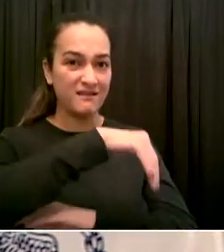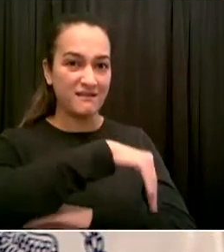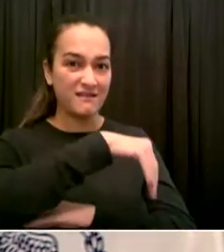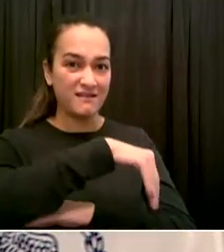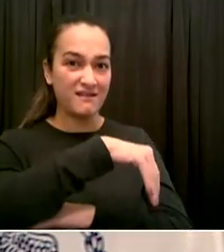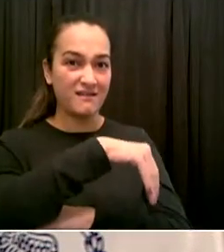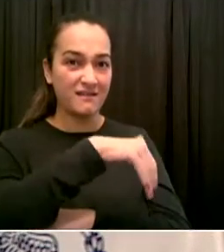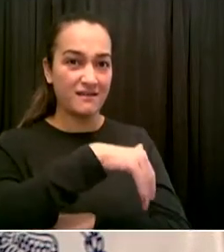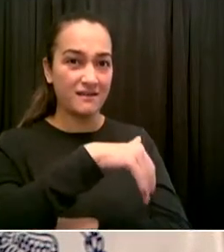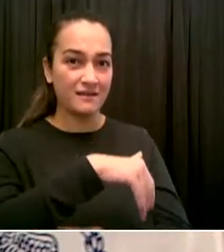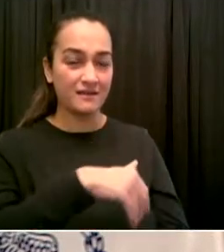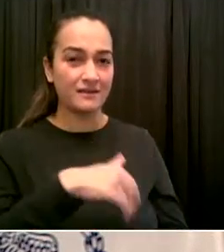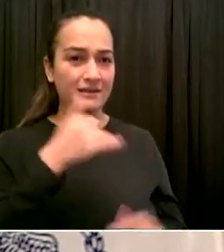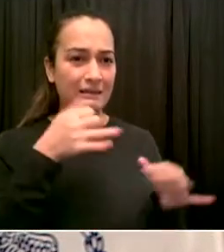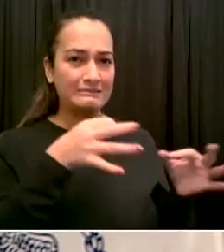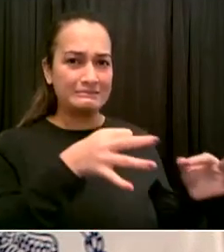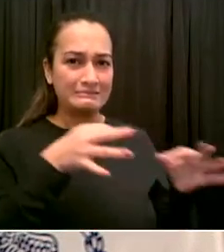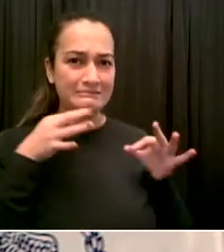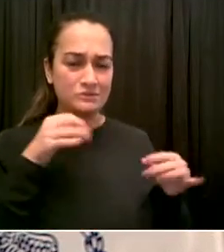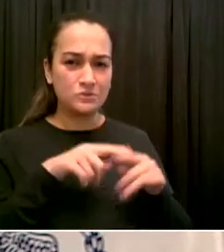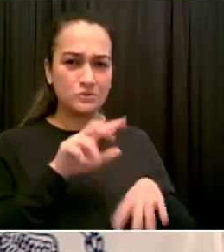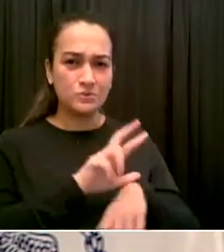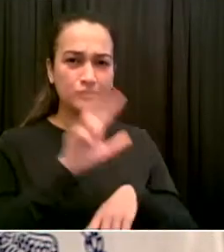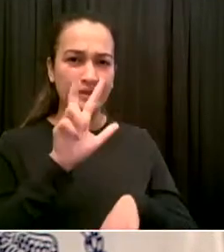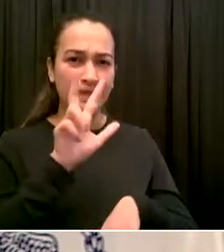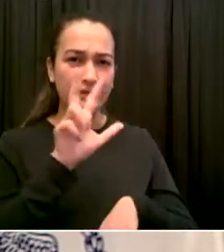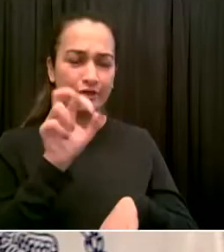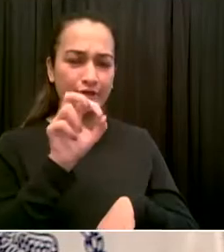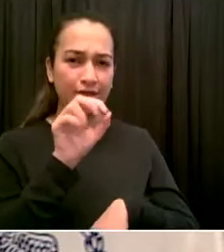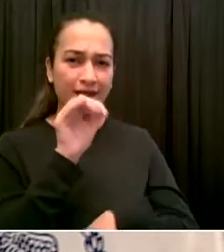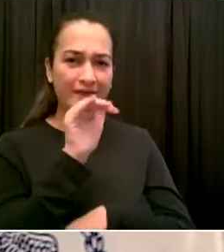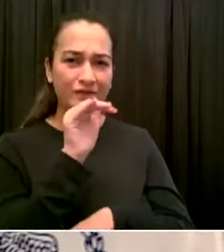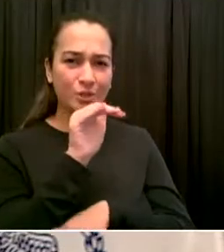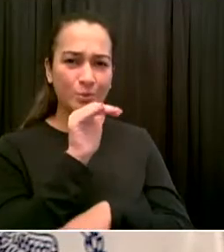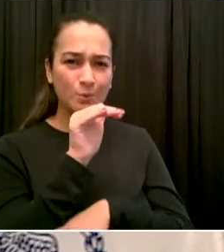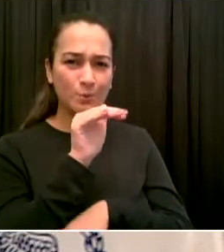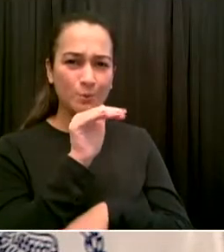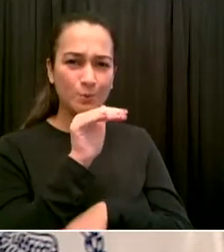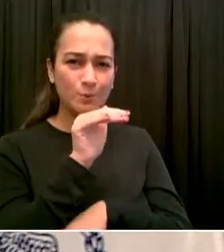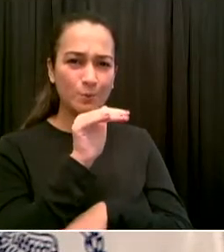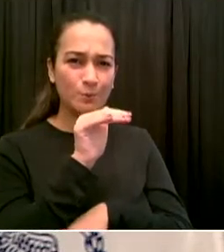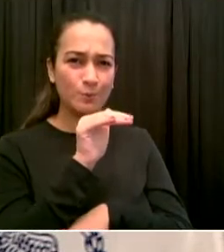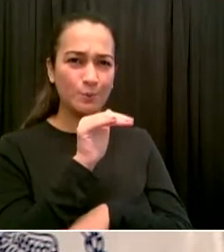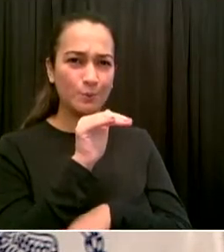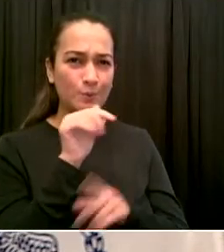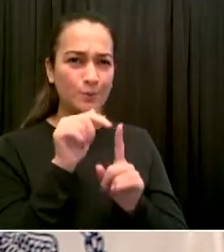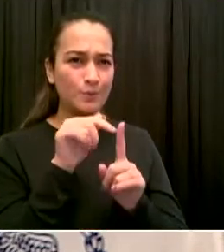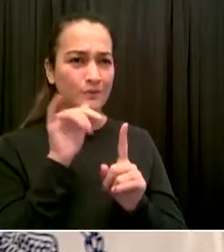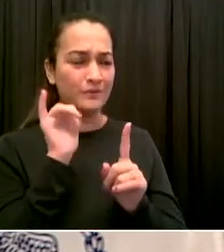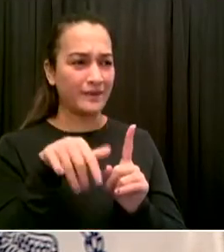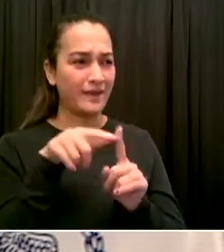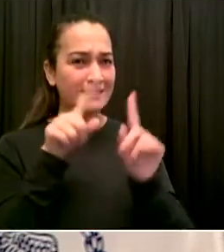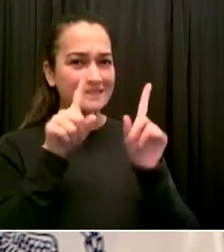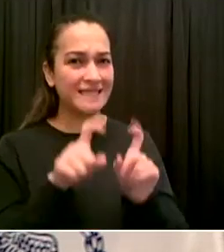THIS YER AIT APPES ARTO BE JUST WONDERING WHAT HOURS FOR THE SITUATION ROOM WHICH ARE